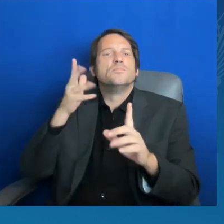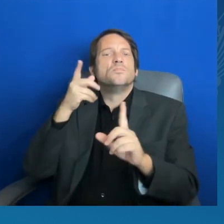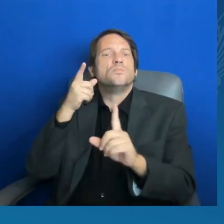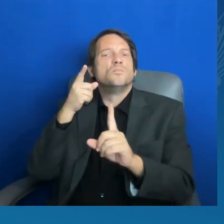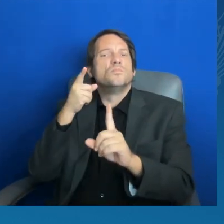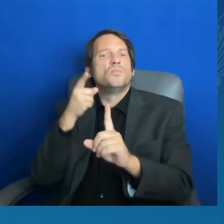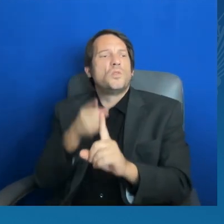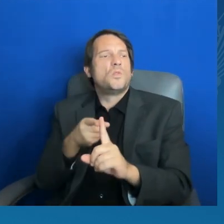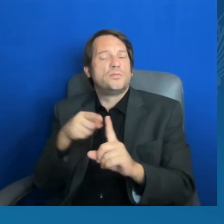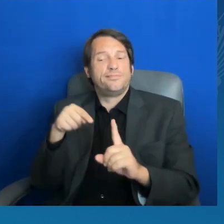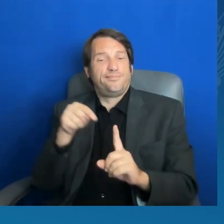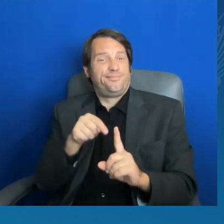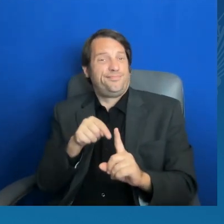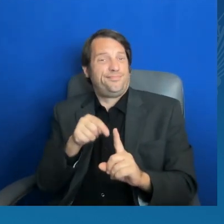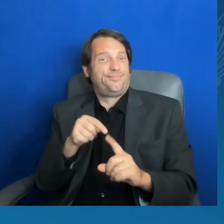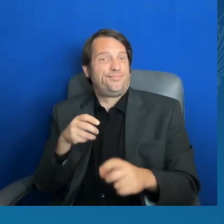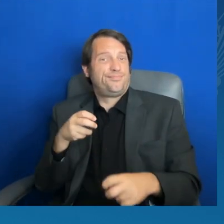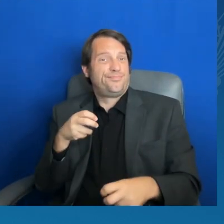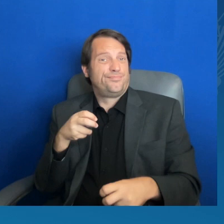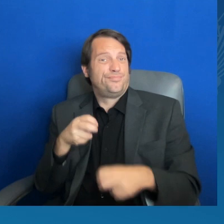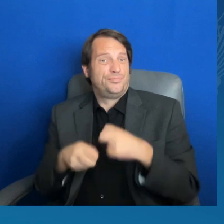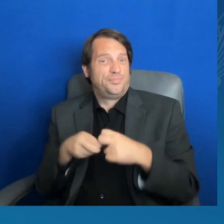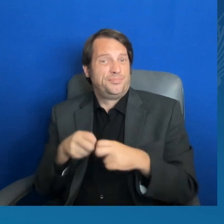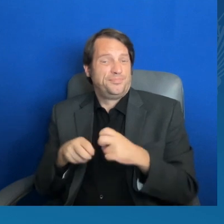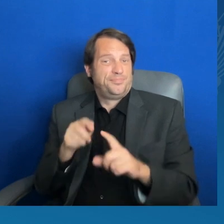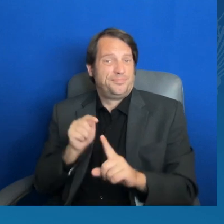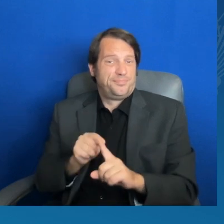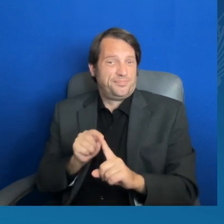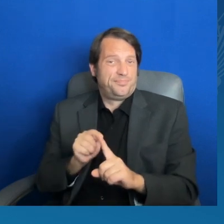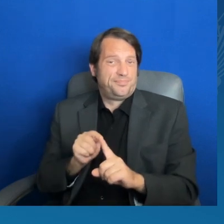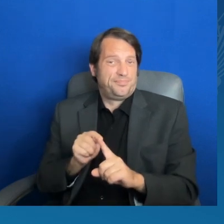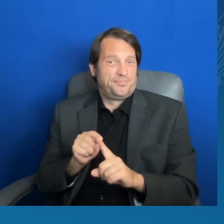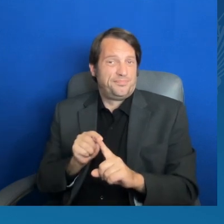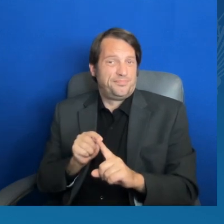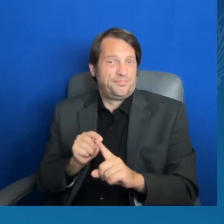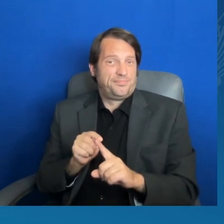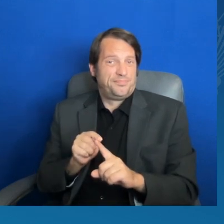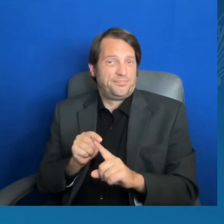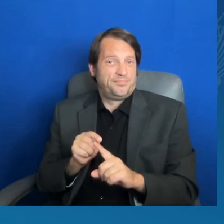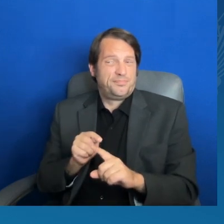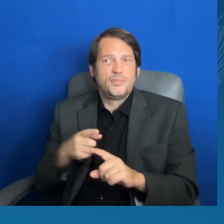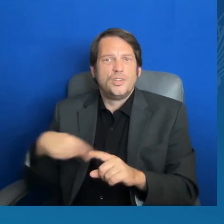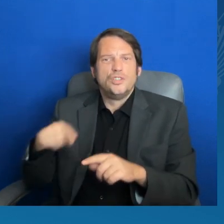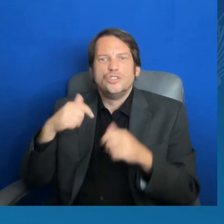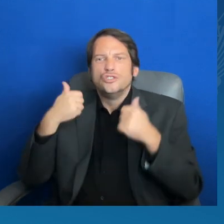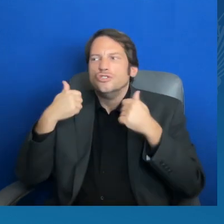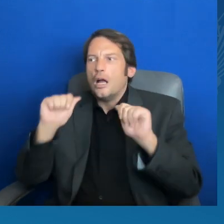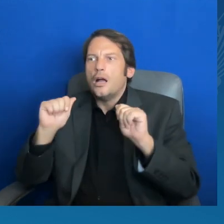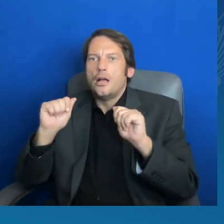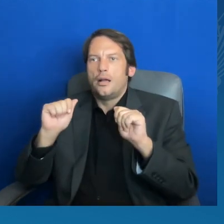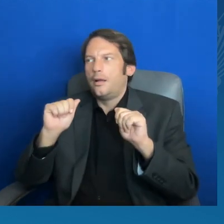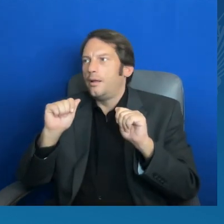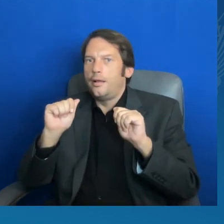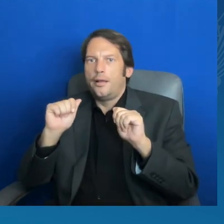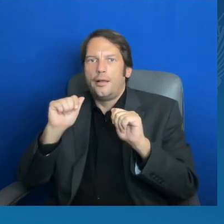which we know to not buy. That false choice be to suggest that you're either in favor of the Second Amendment